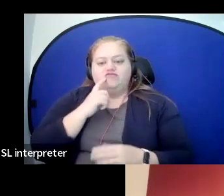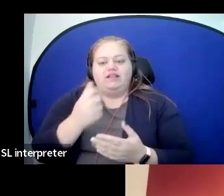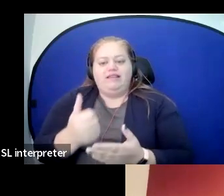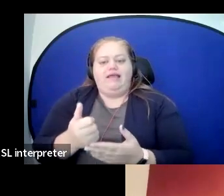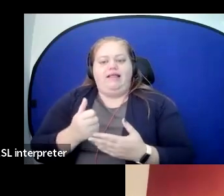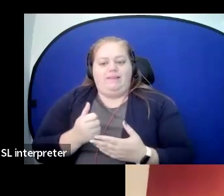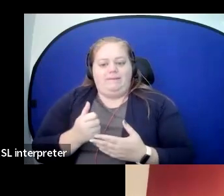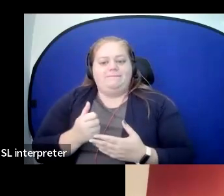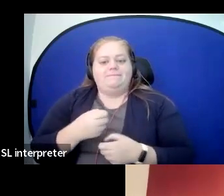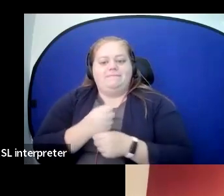accessible to all users.